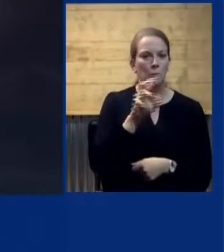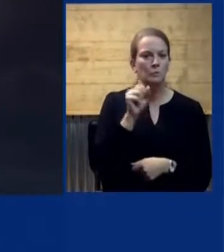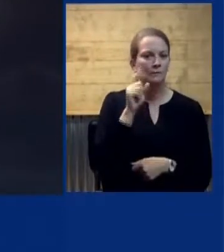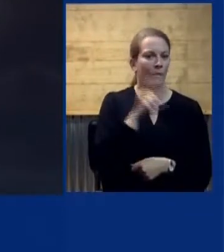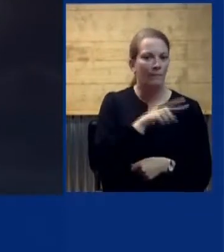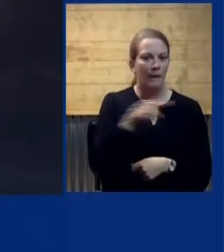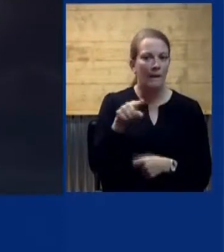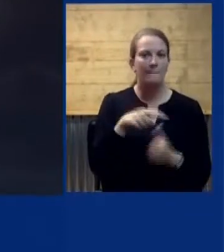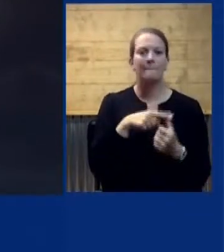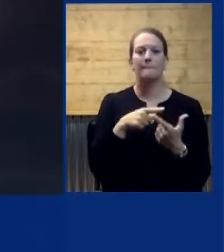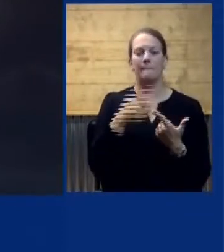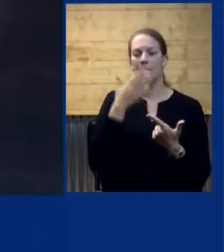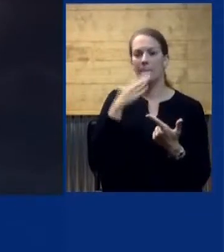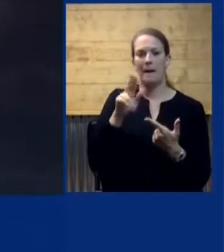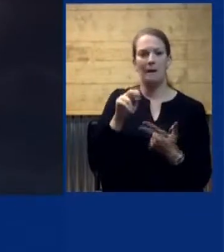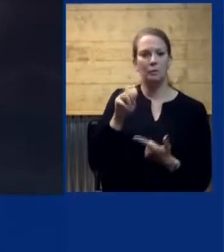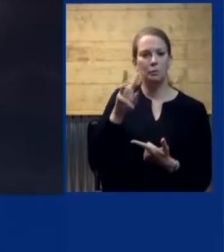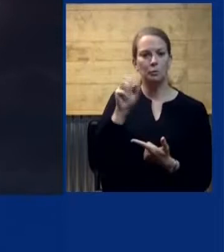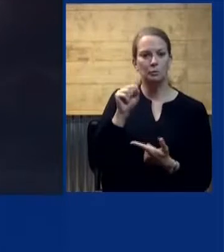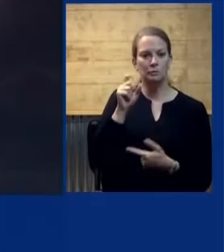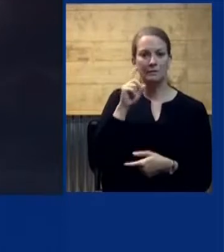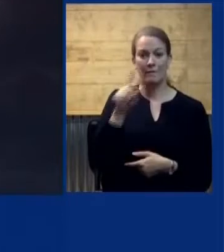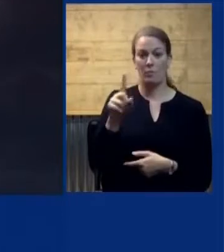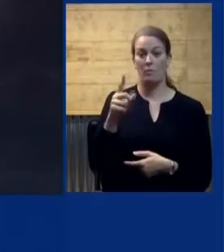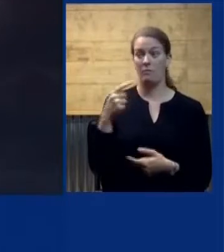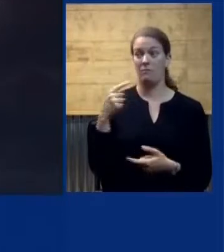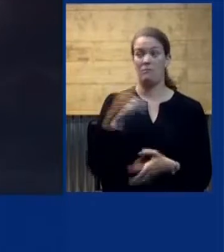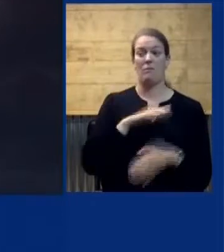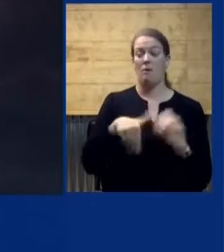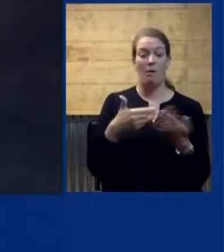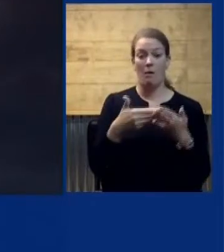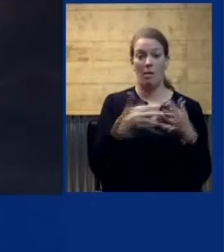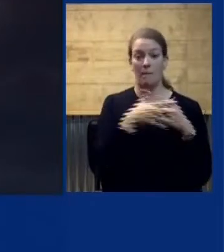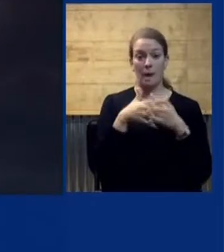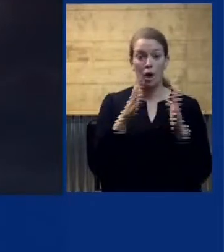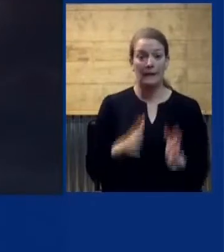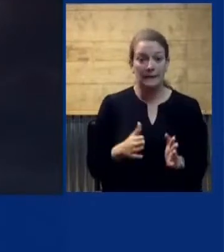BUT YOU SEE THE SAME STORY ACROSS THESE STATES.